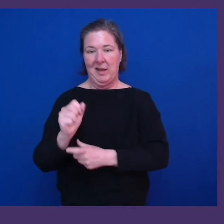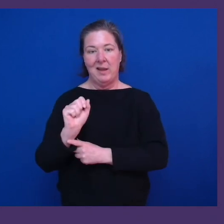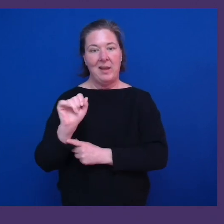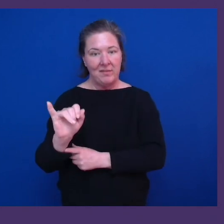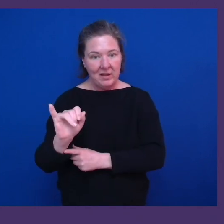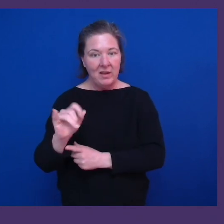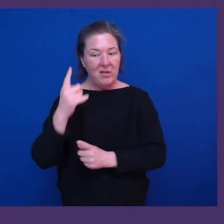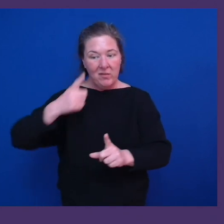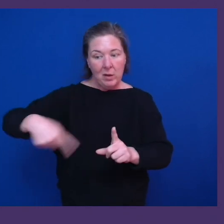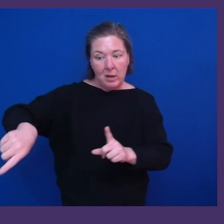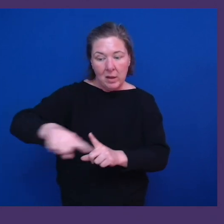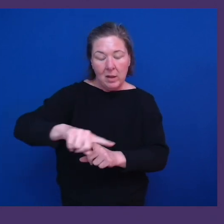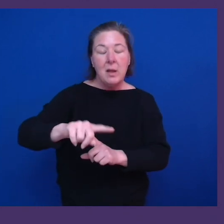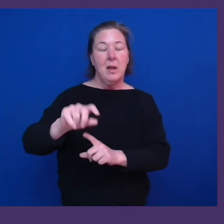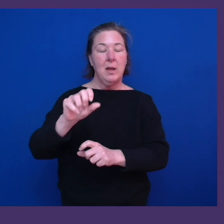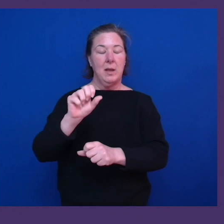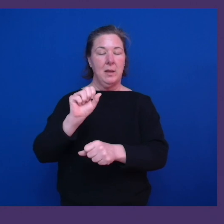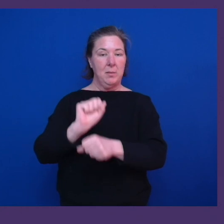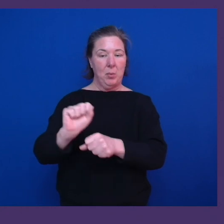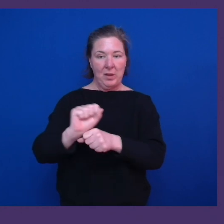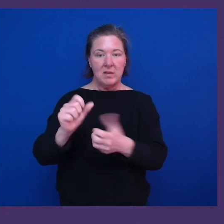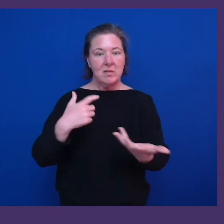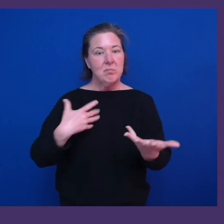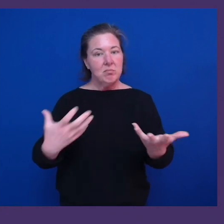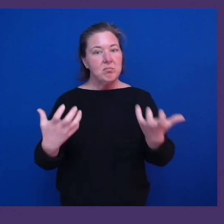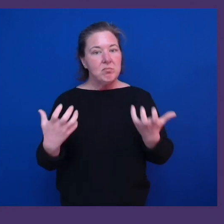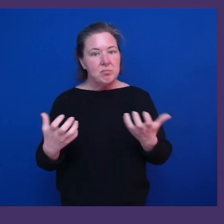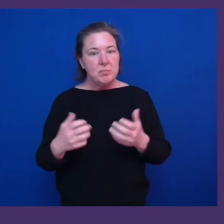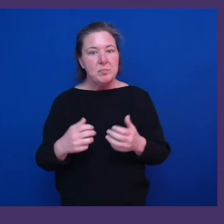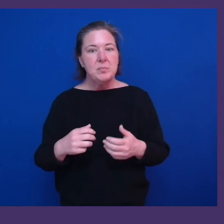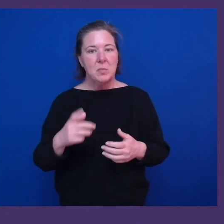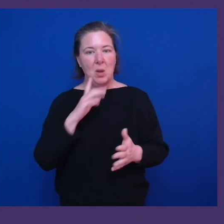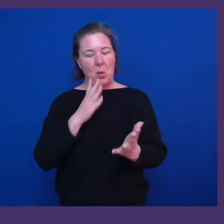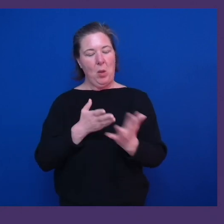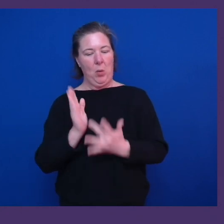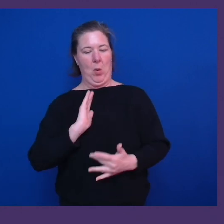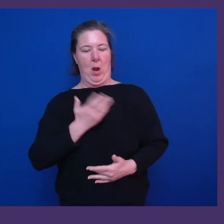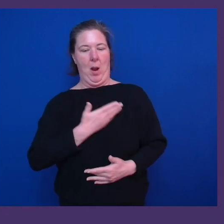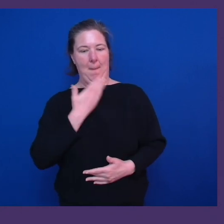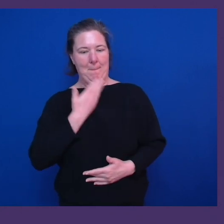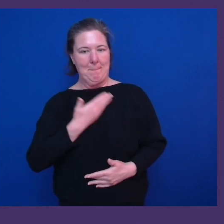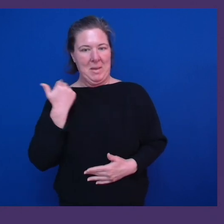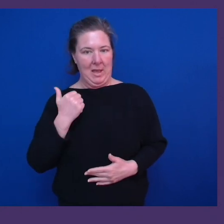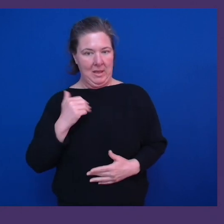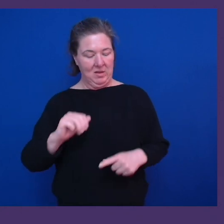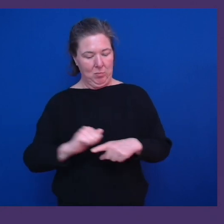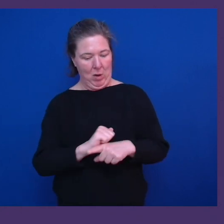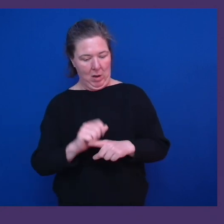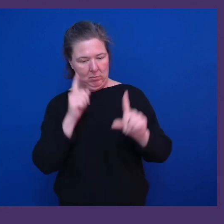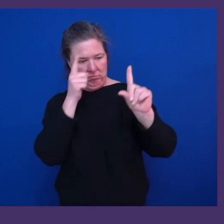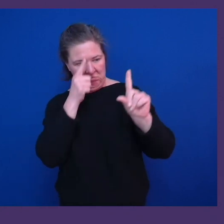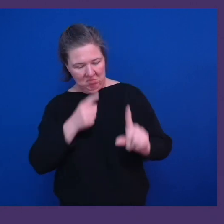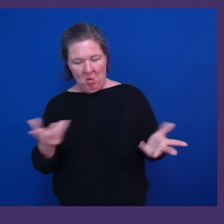best practices, what we learned and some of the key lessons